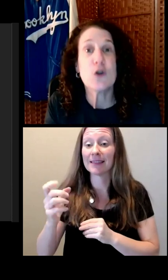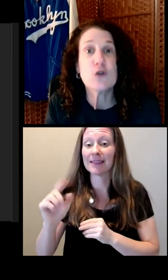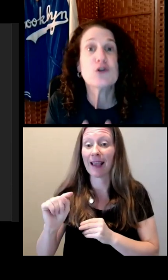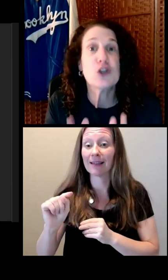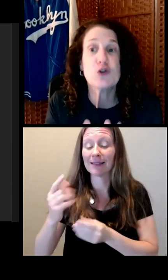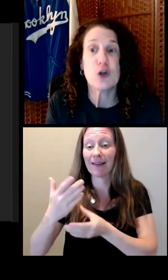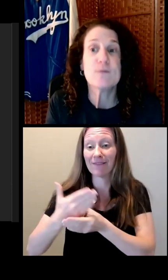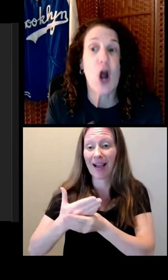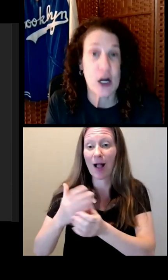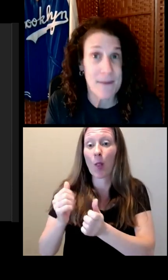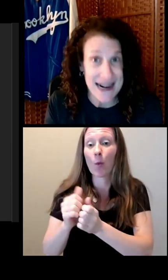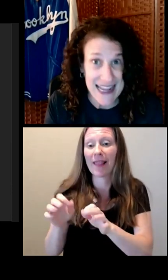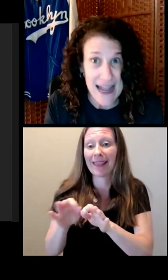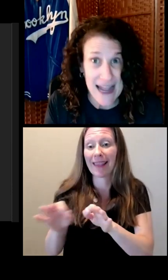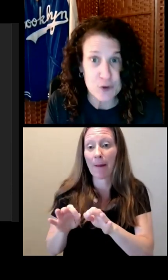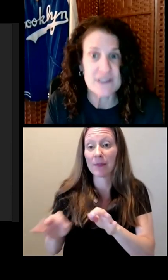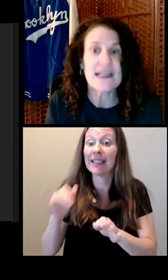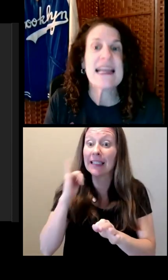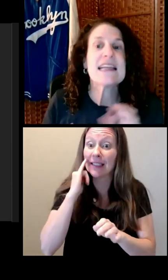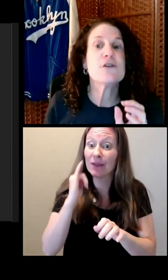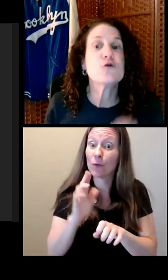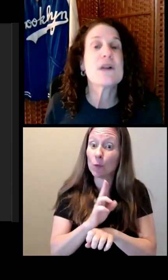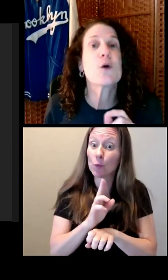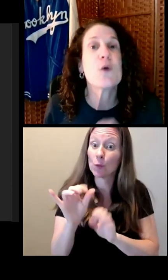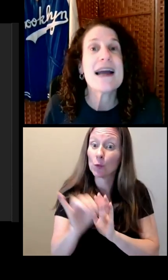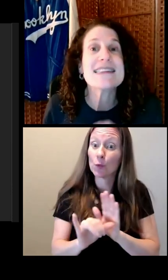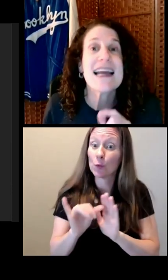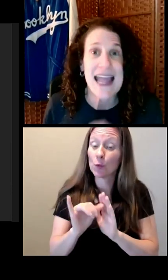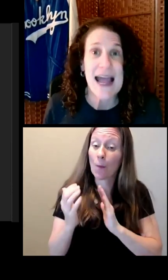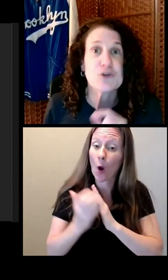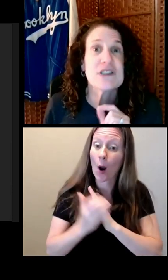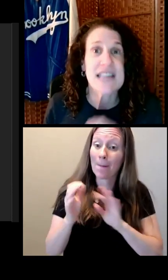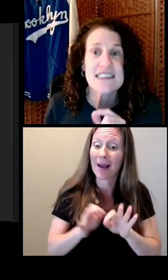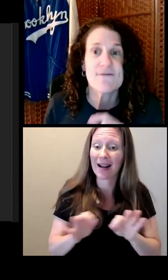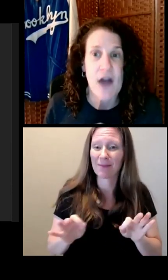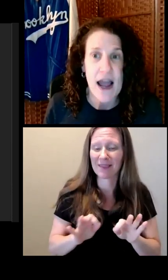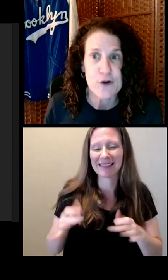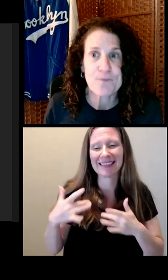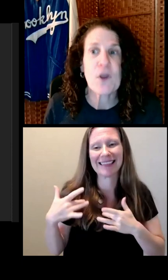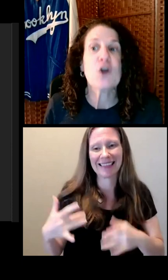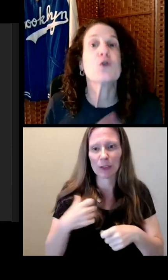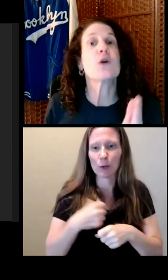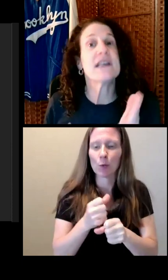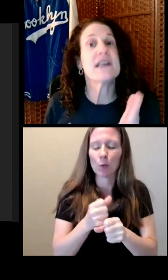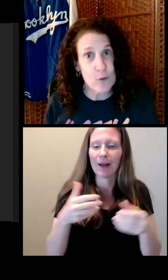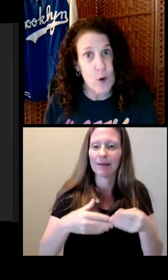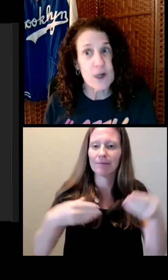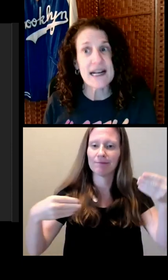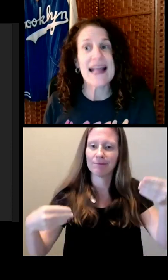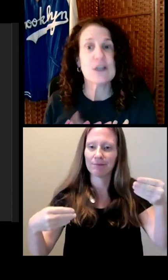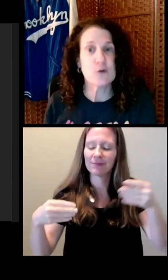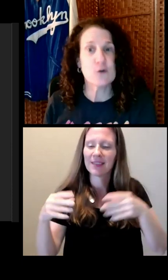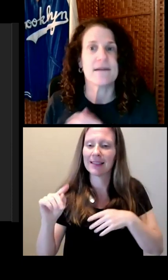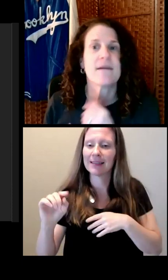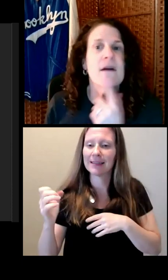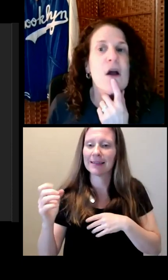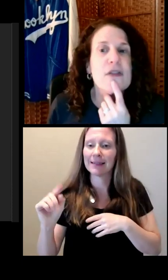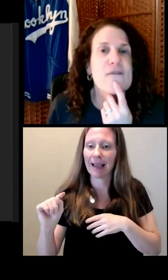Even if you use YouTube automatic captions, it usually creates a caption text file. You can download it and use it.